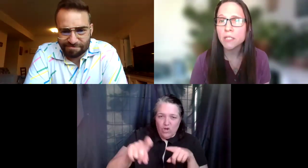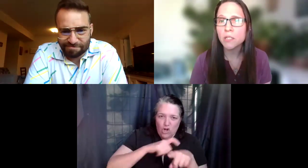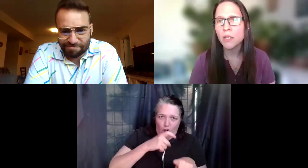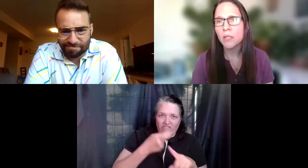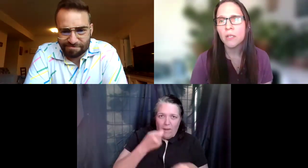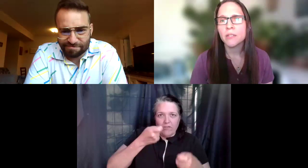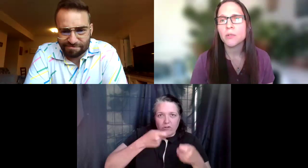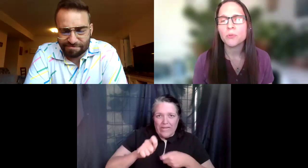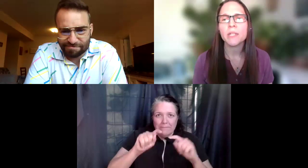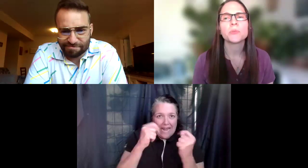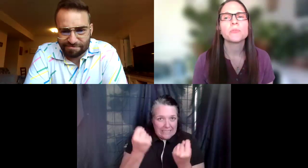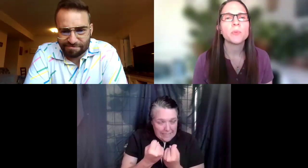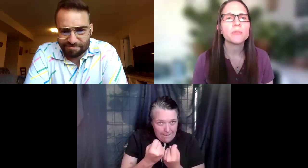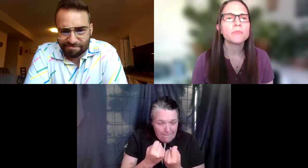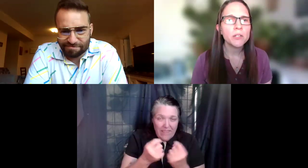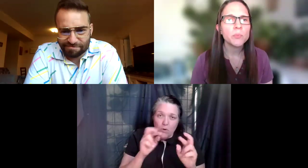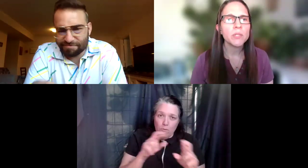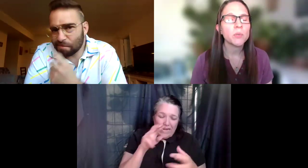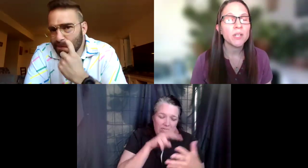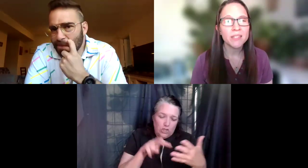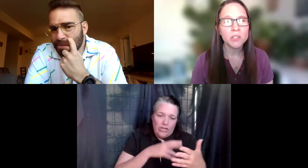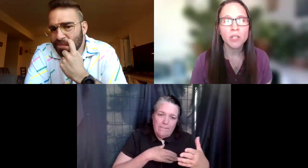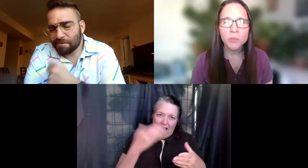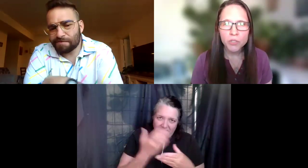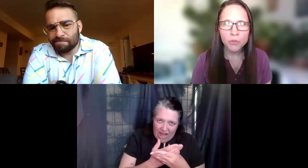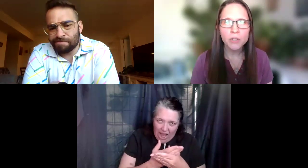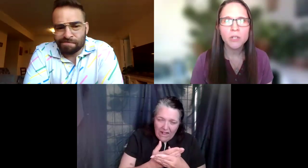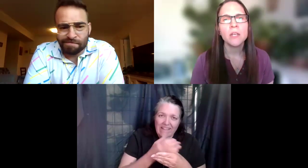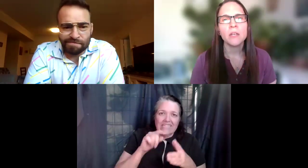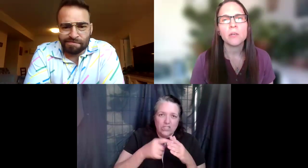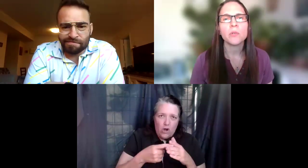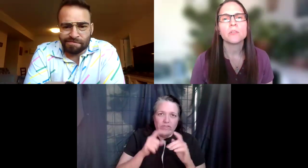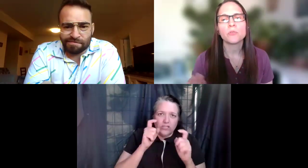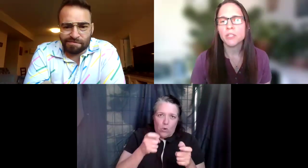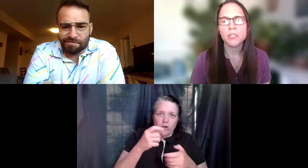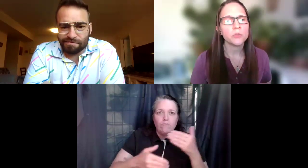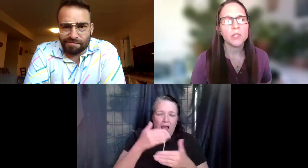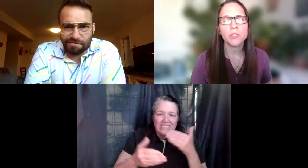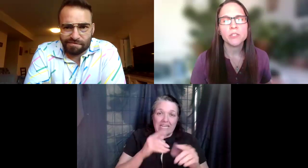team. They were ready to review my file, begin the process to become a donor. Unfortunately, it's just the way it works,